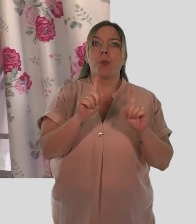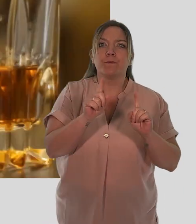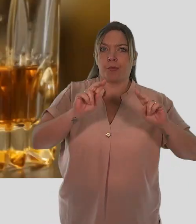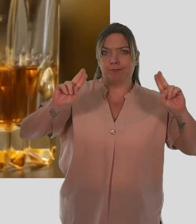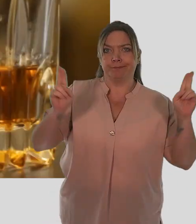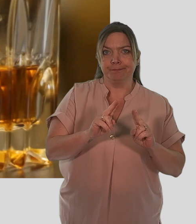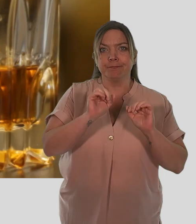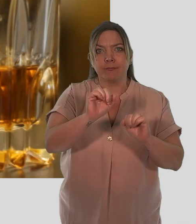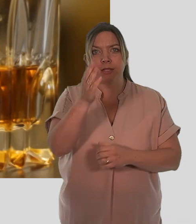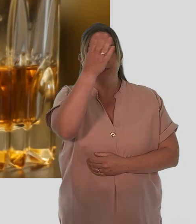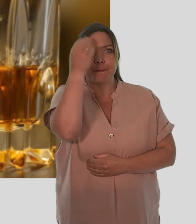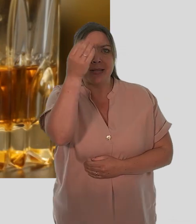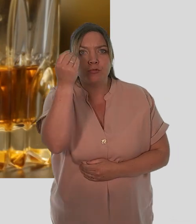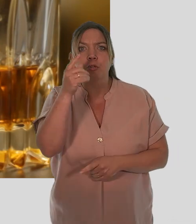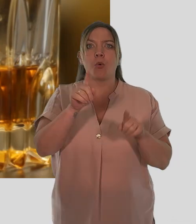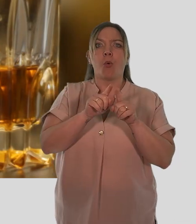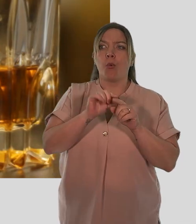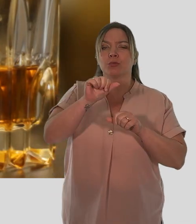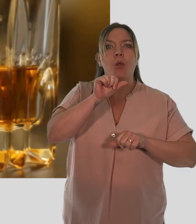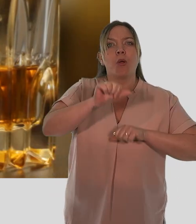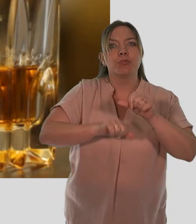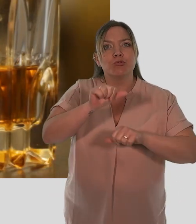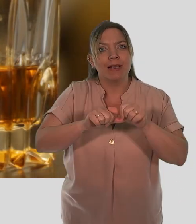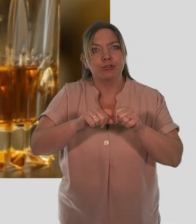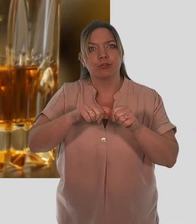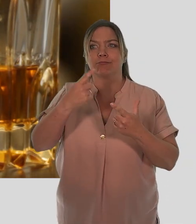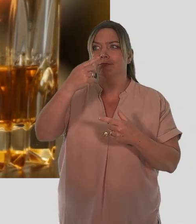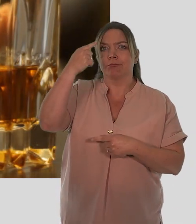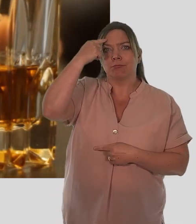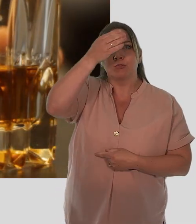The major risk factors whether they're societal, biological,